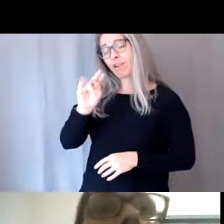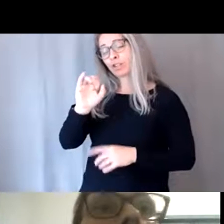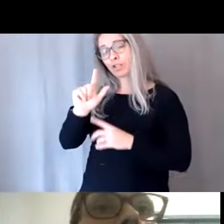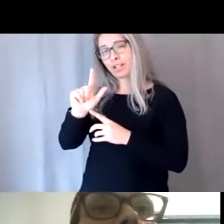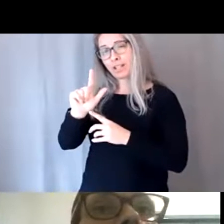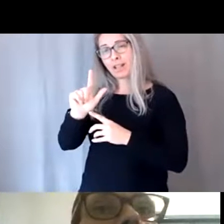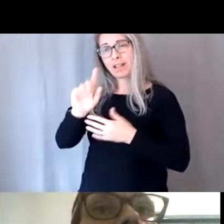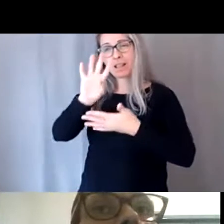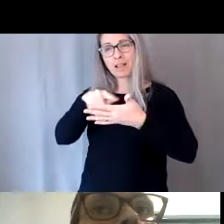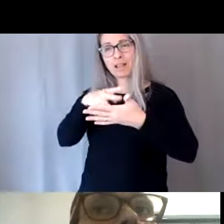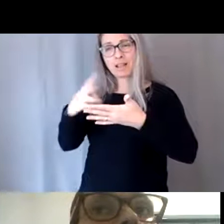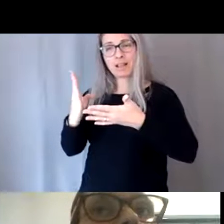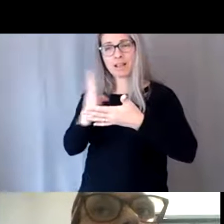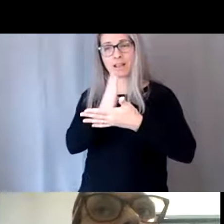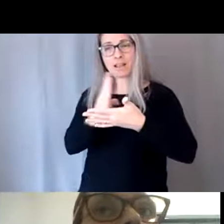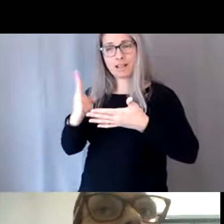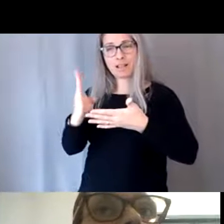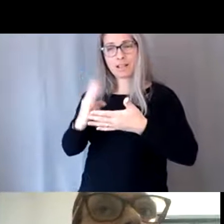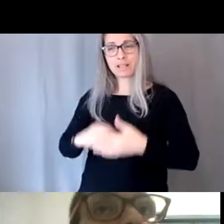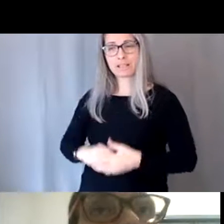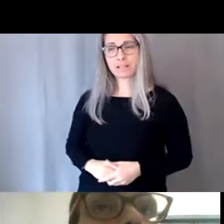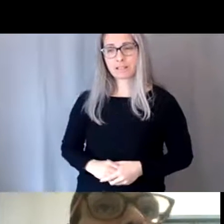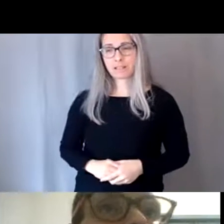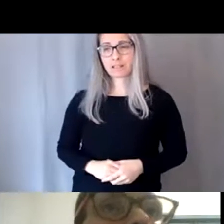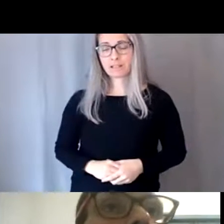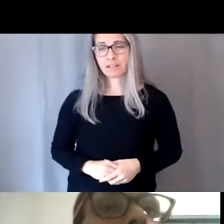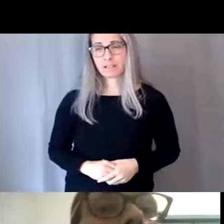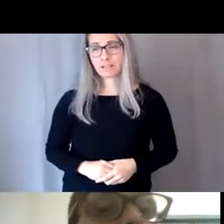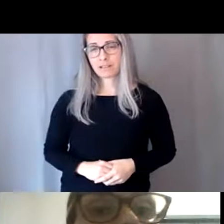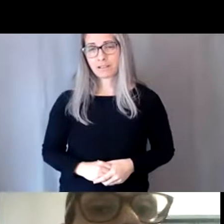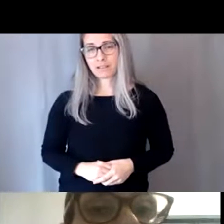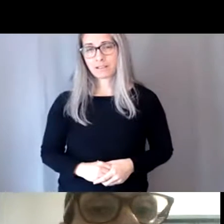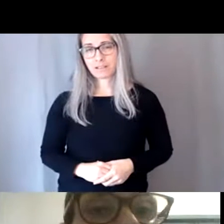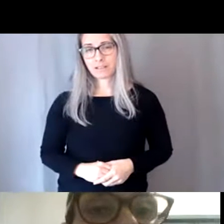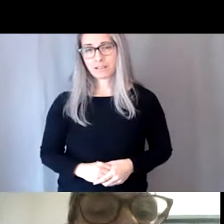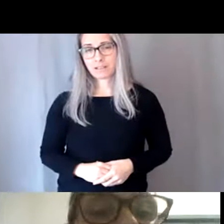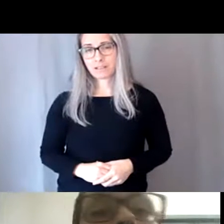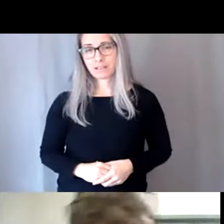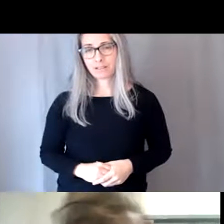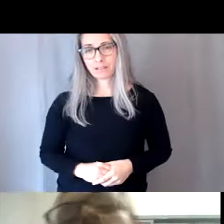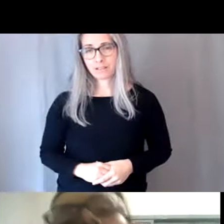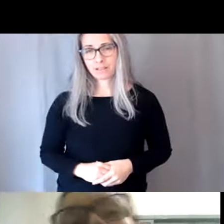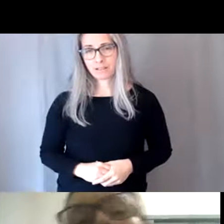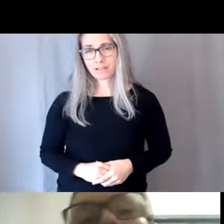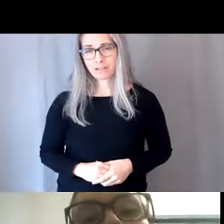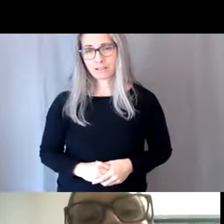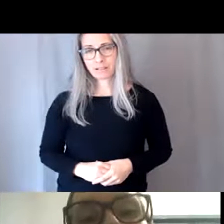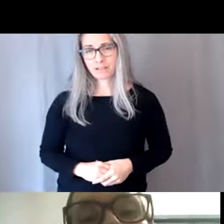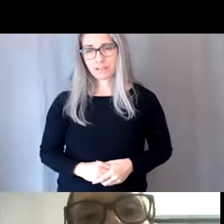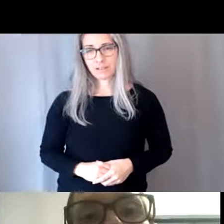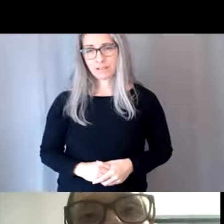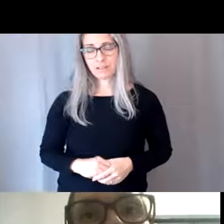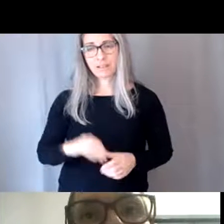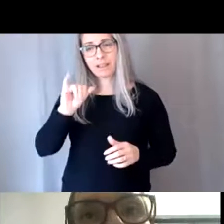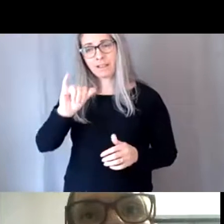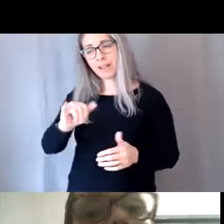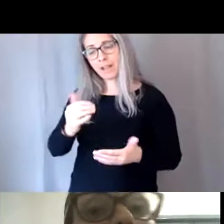propose a unique variation for leveling